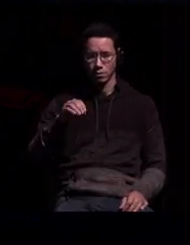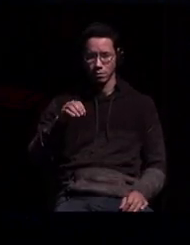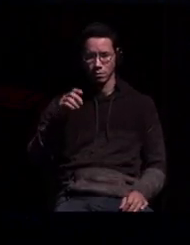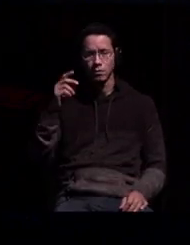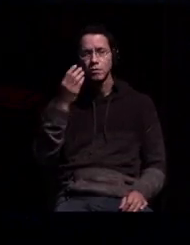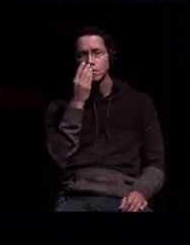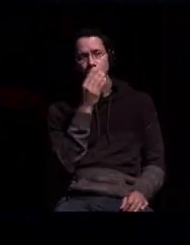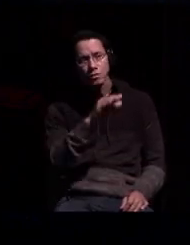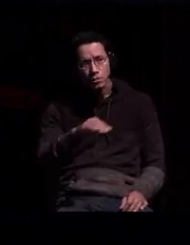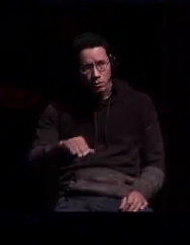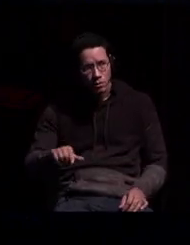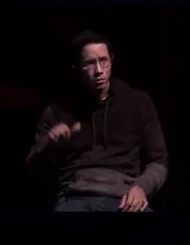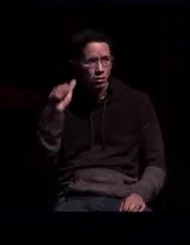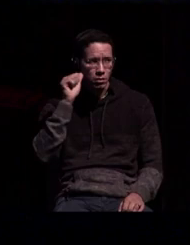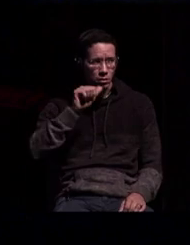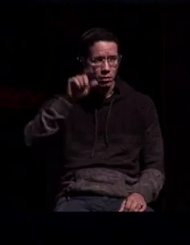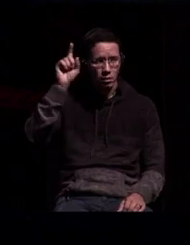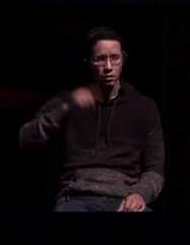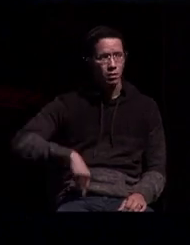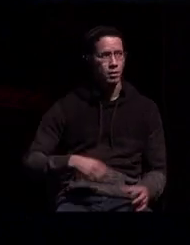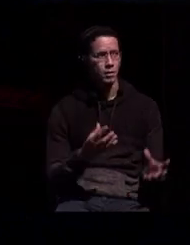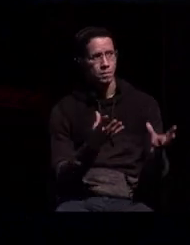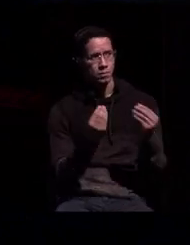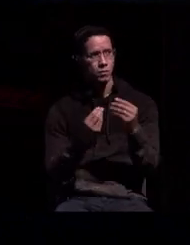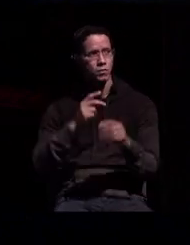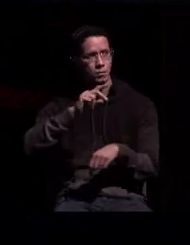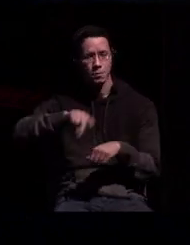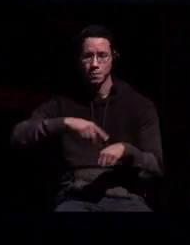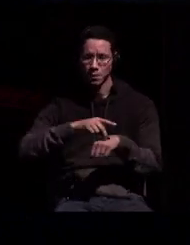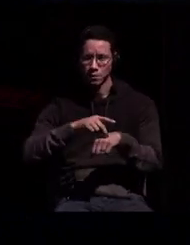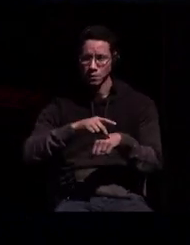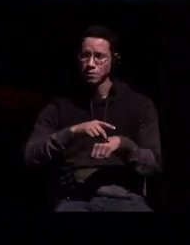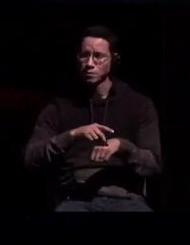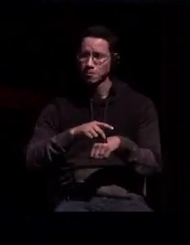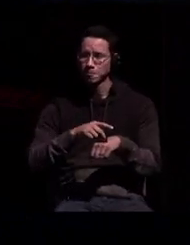In many countries - and this is very serious -,